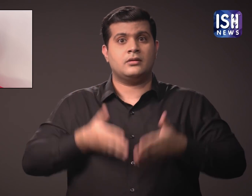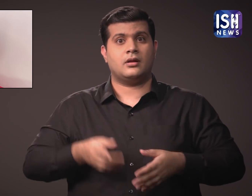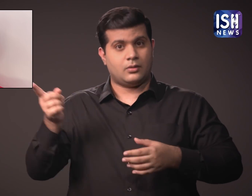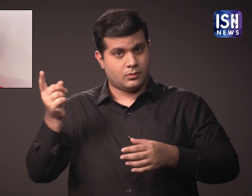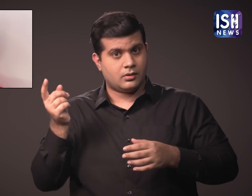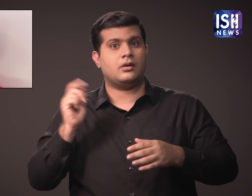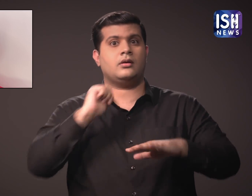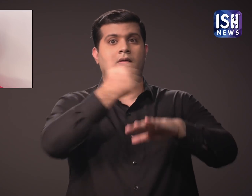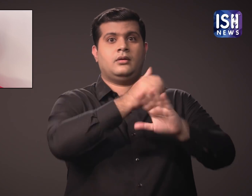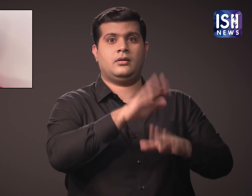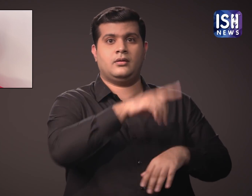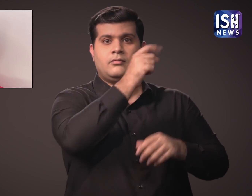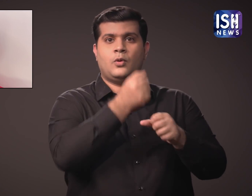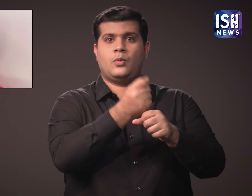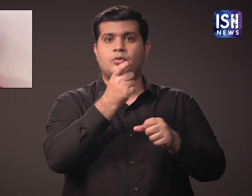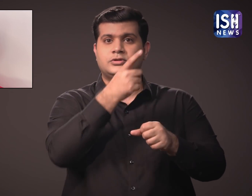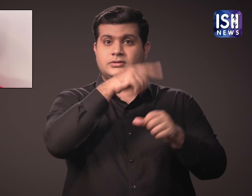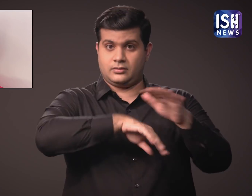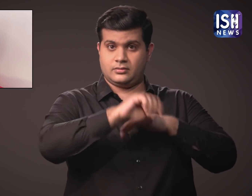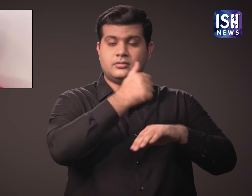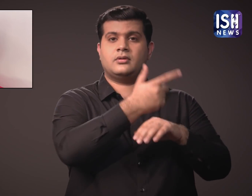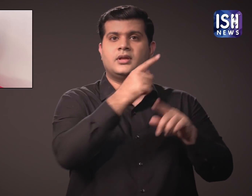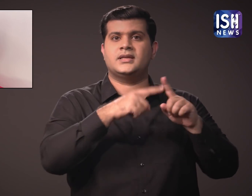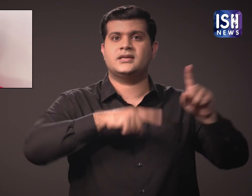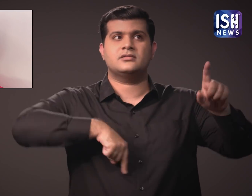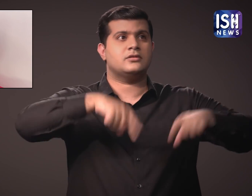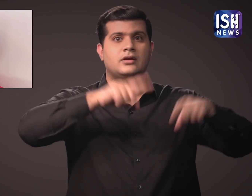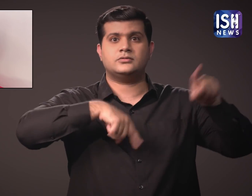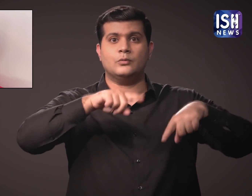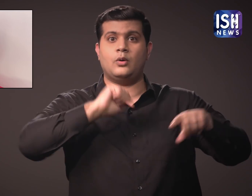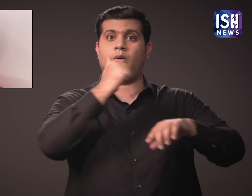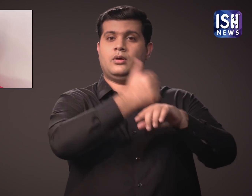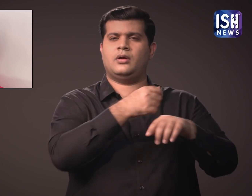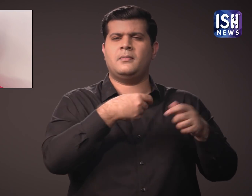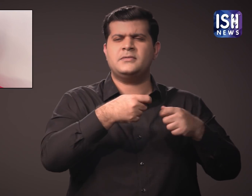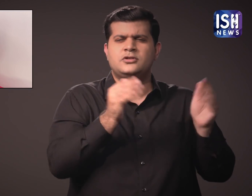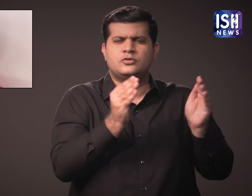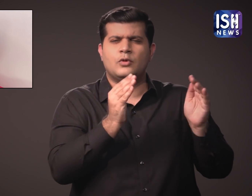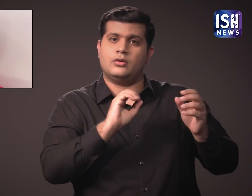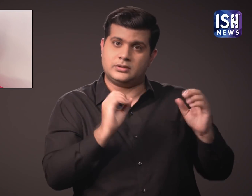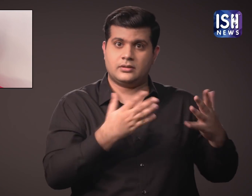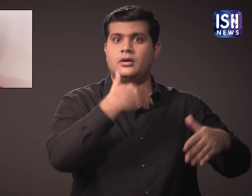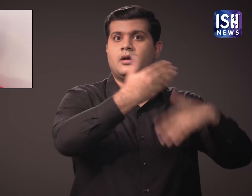Now he has even setup a small transport business in Gujarat.